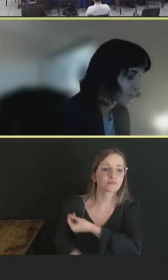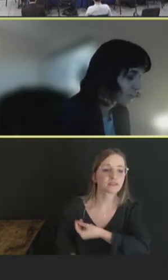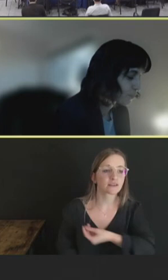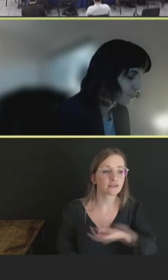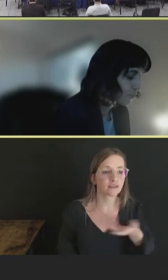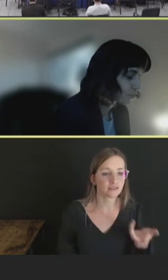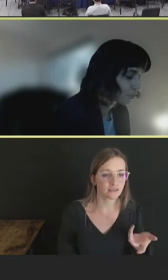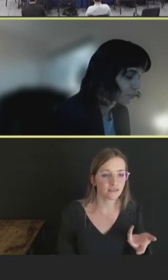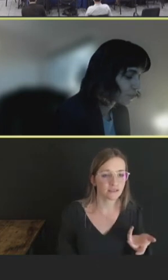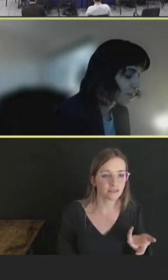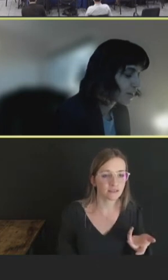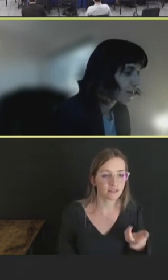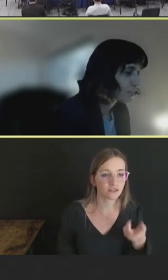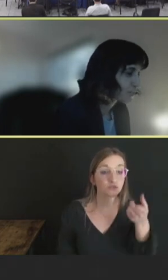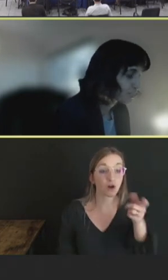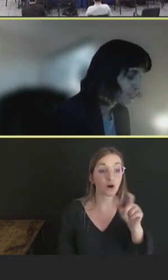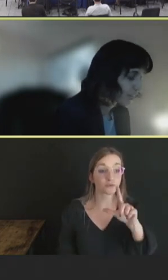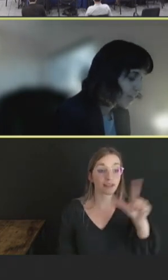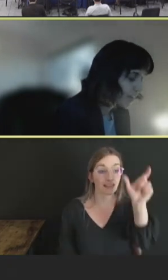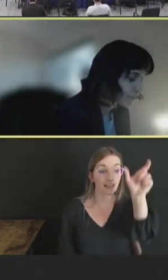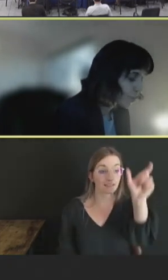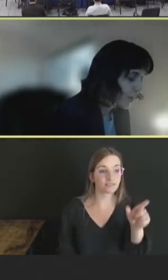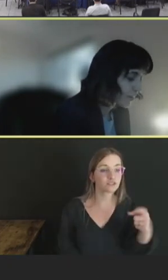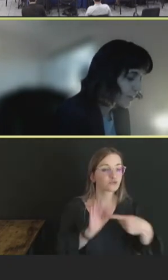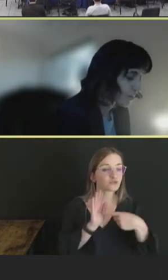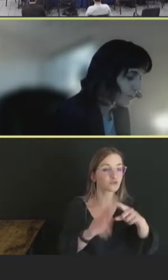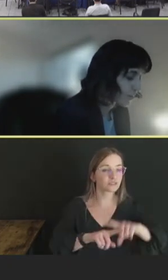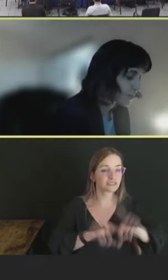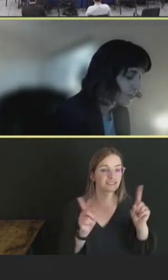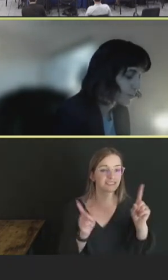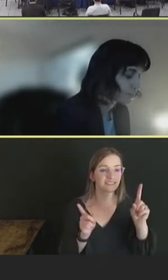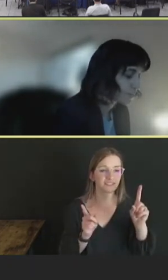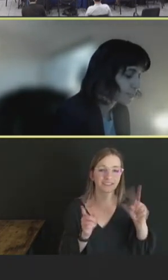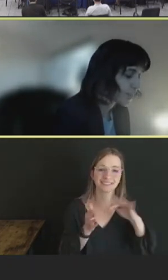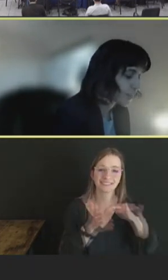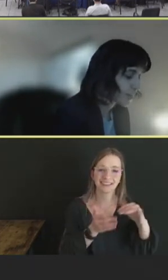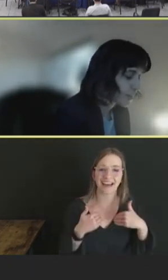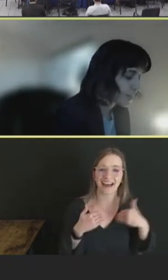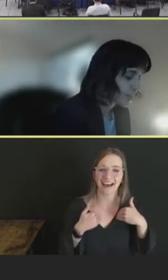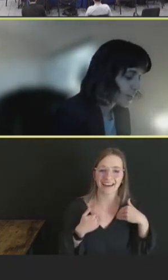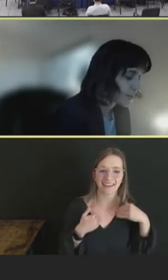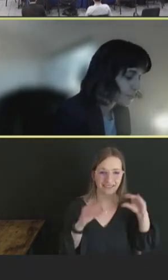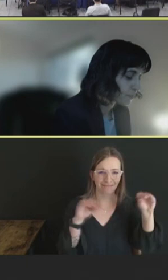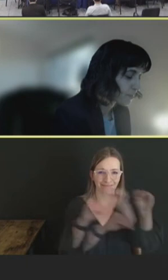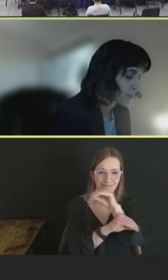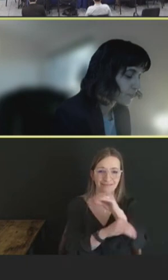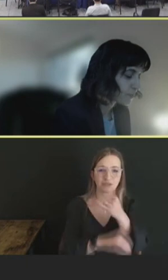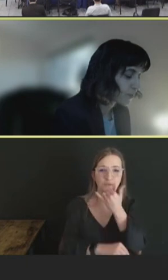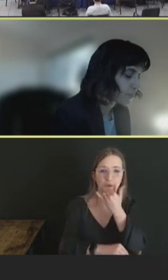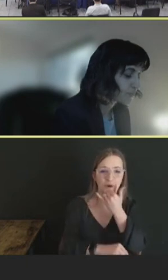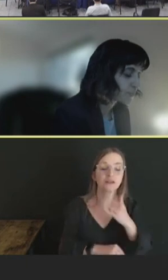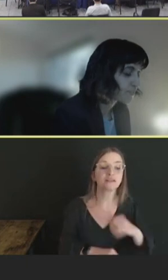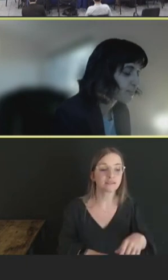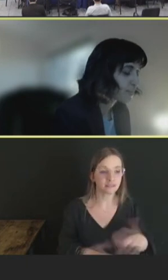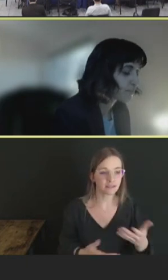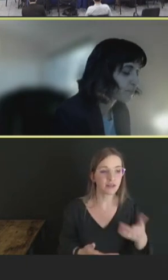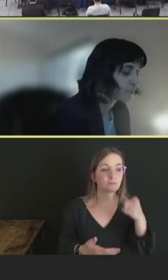refers to a different study. I had a formatting error here. This is a review of safety data from